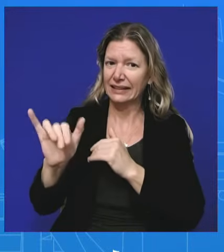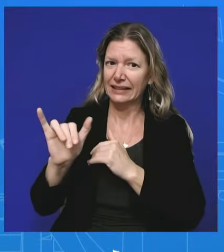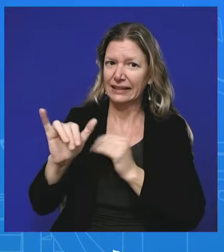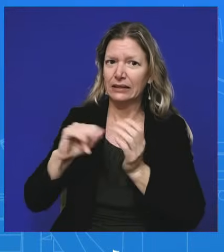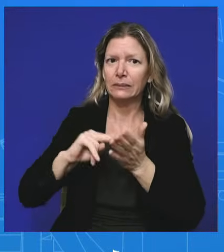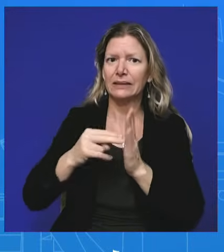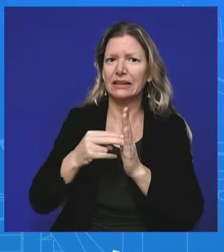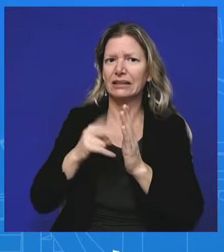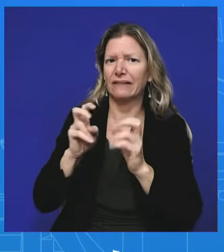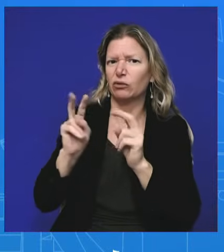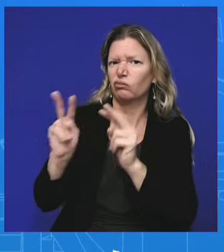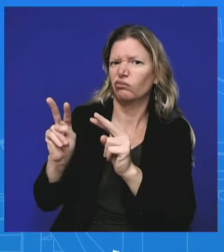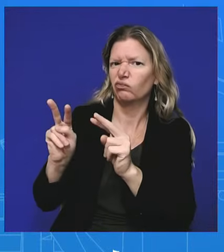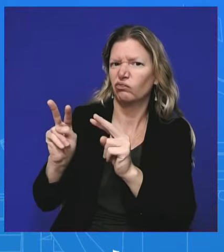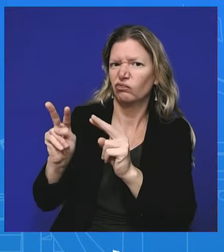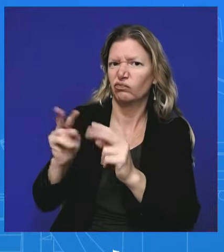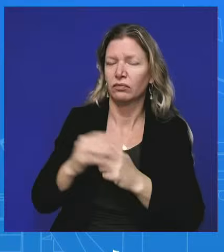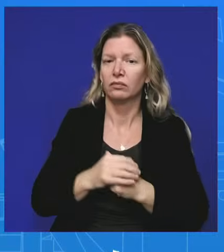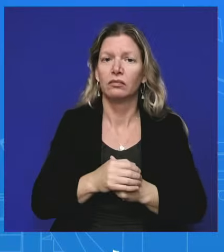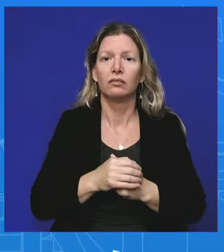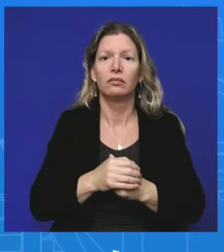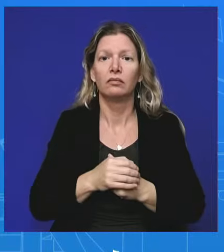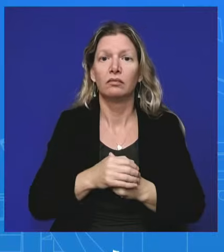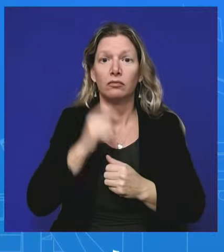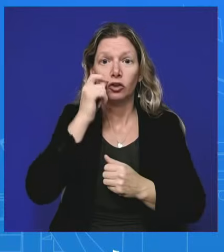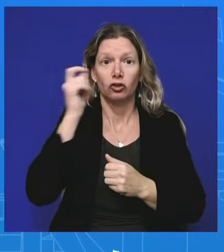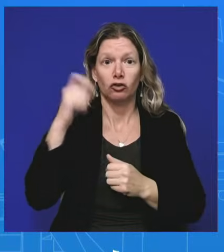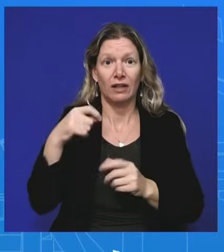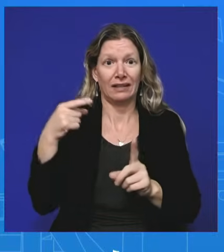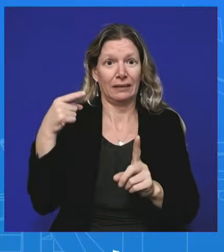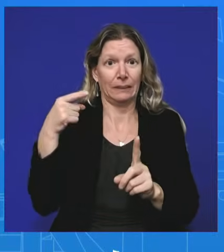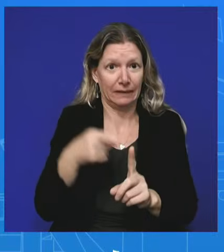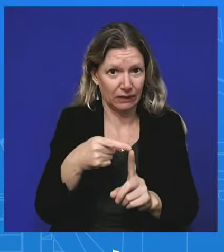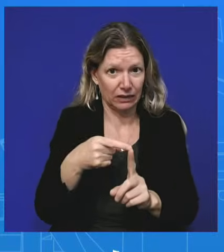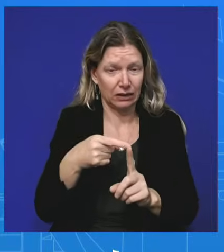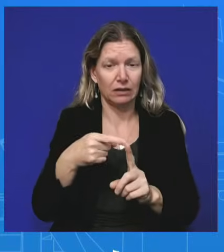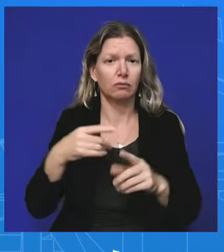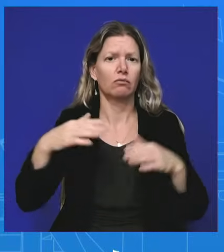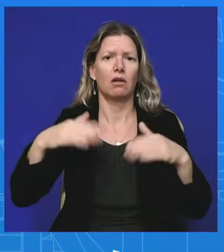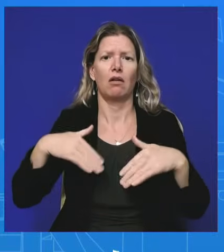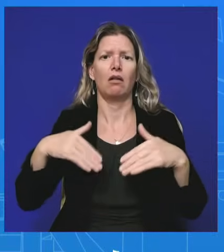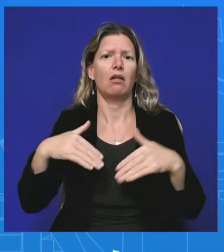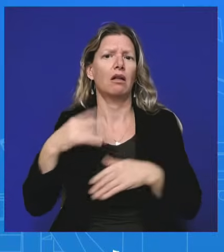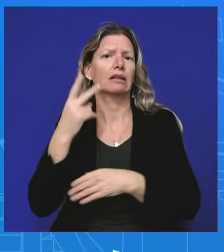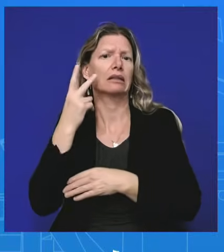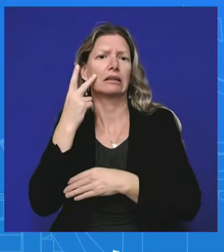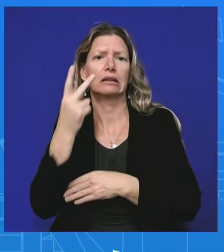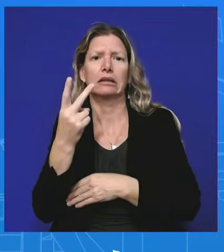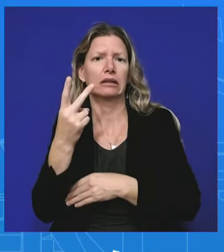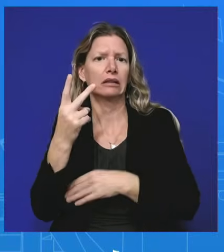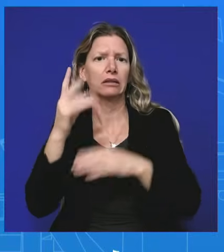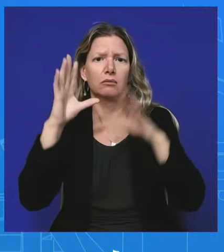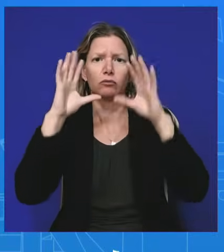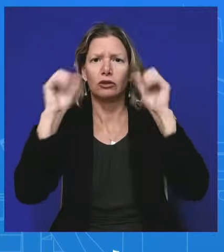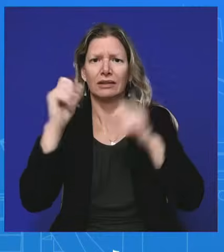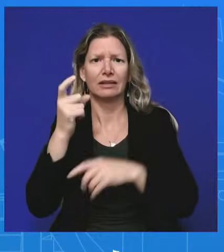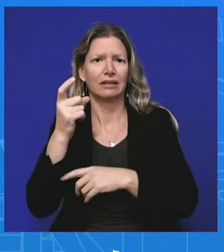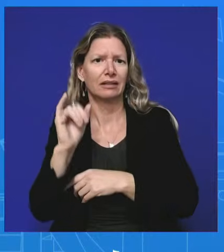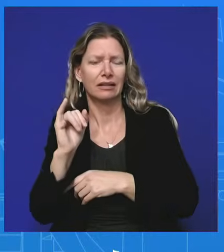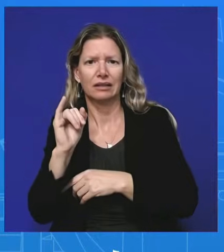we haven't seen President Xi rush to the effort to assist the Russian Armed Forces and provide lethal capabilities. We are deeply concerned and have said so.